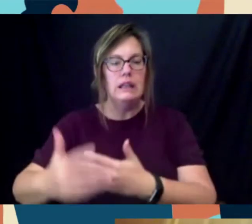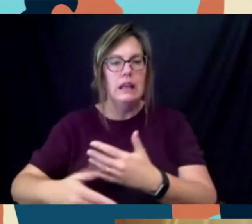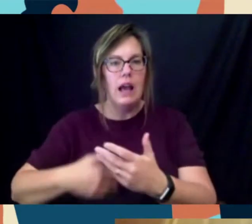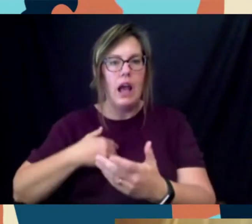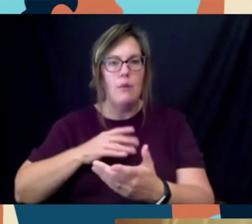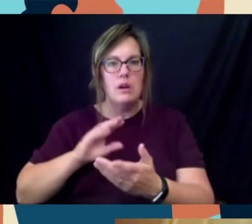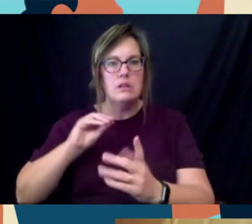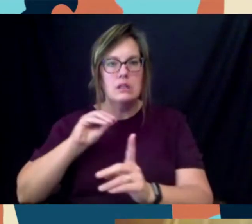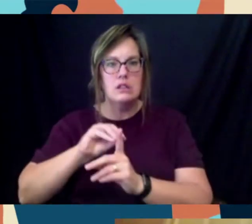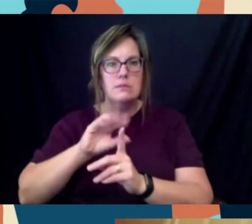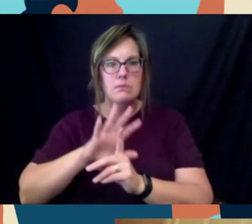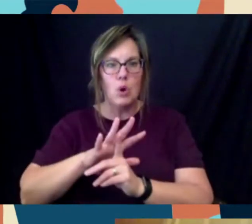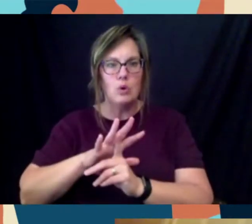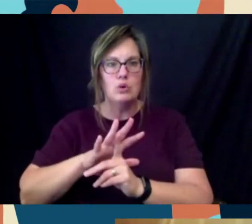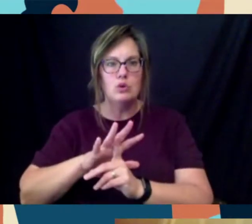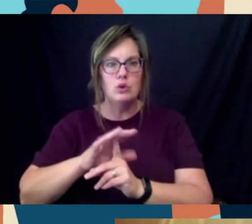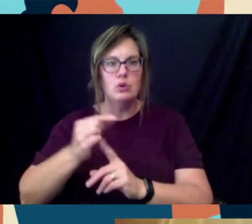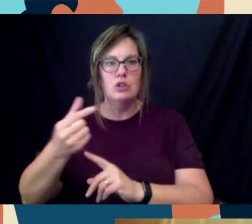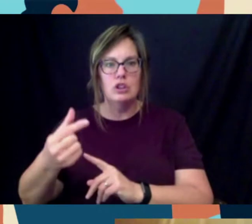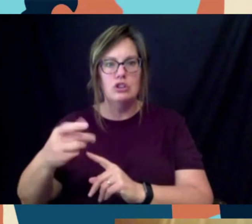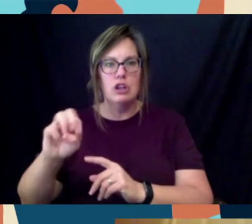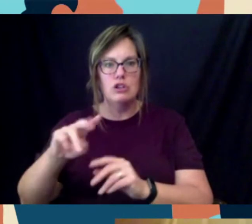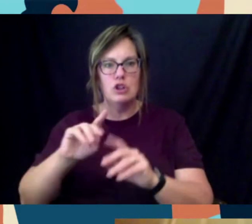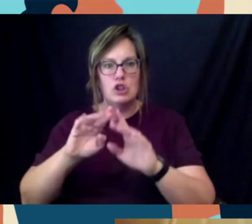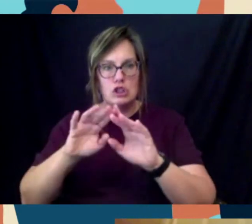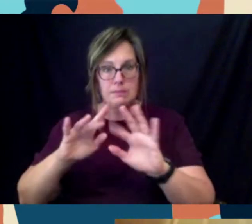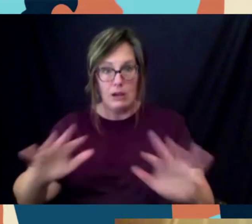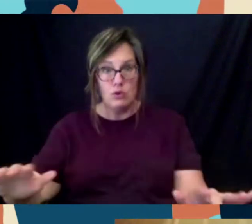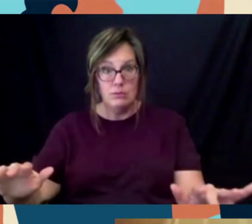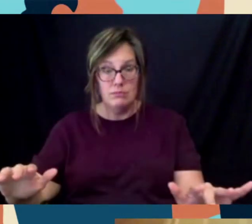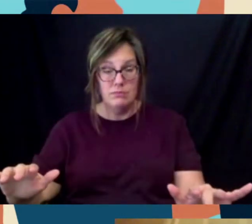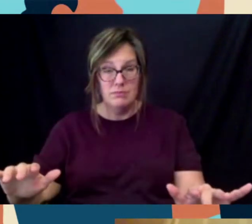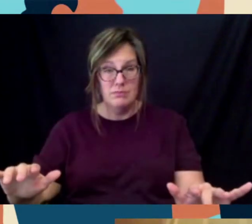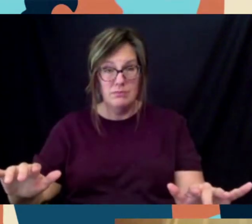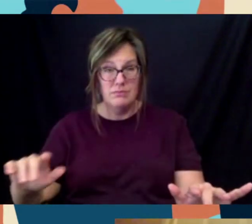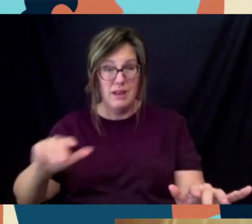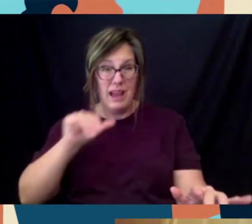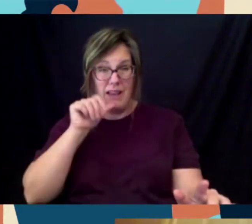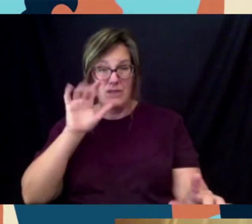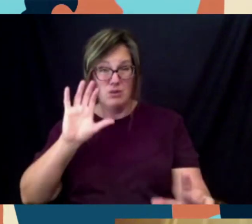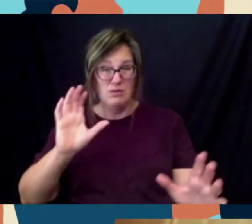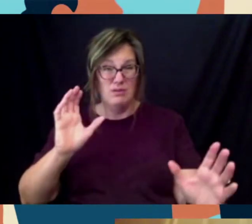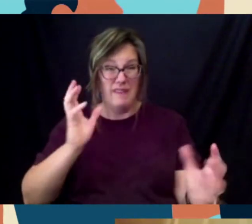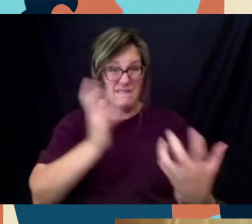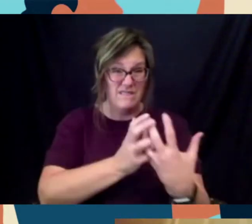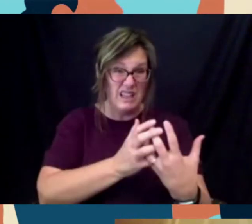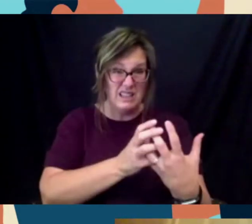i started to realize huh i don't have to fit into this box i can be who i am and i can accept that